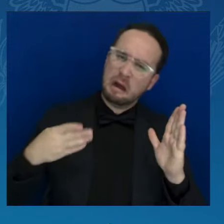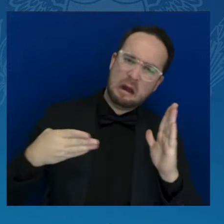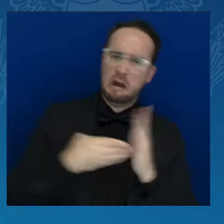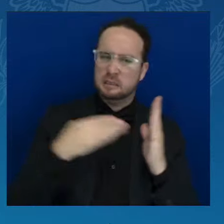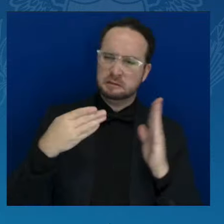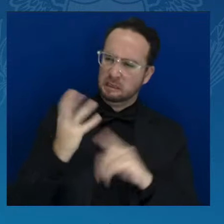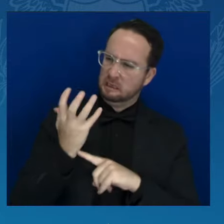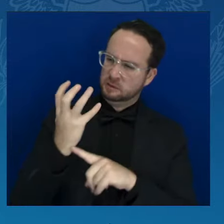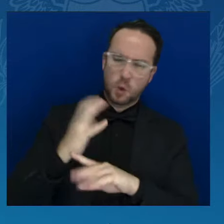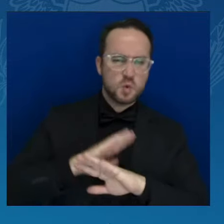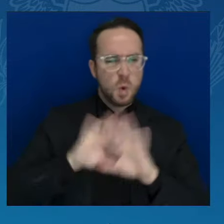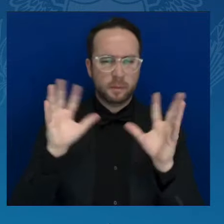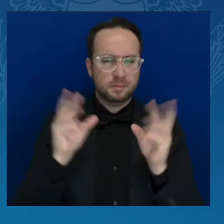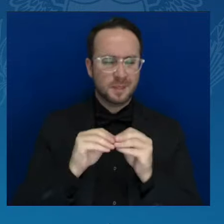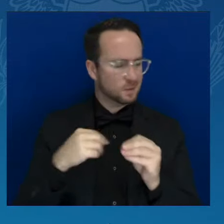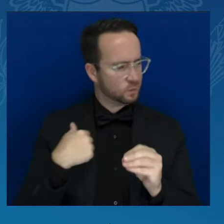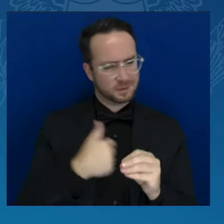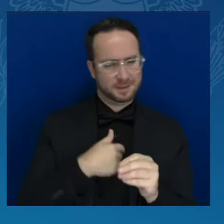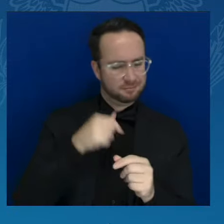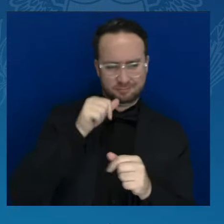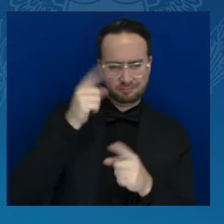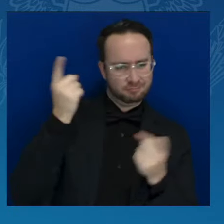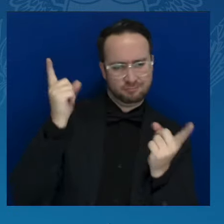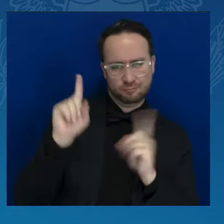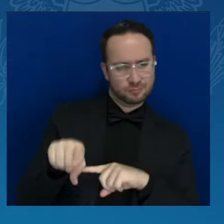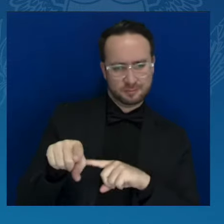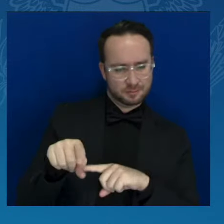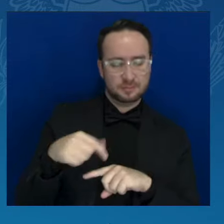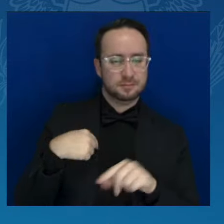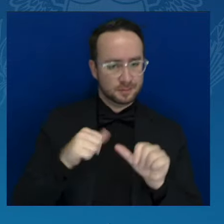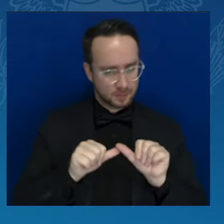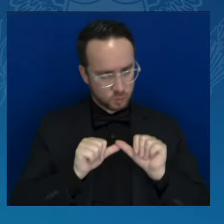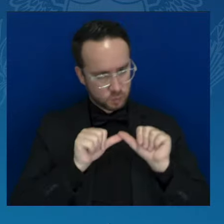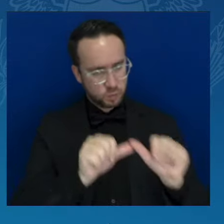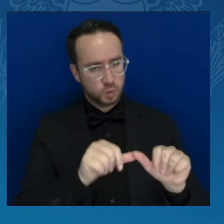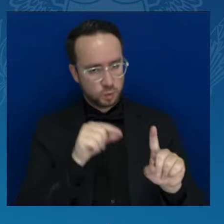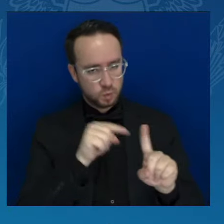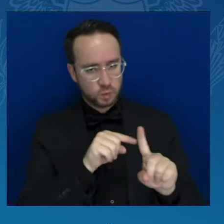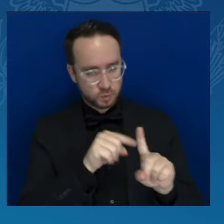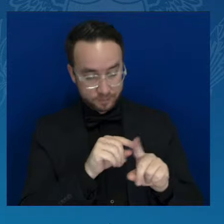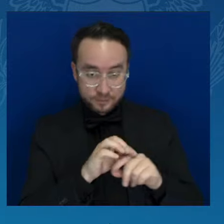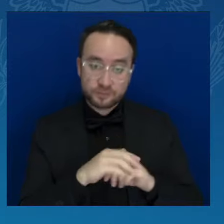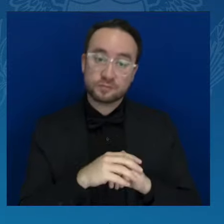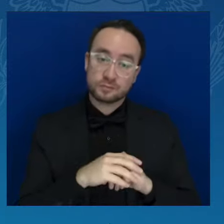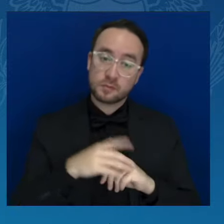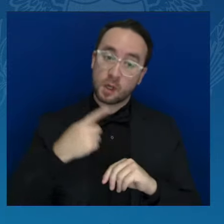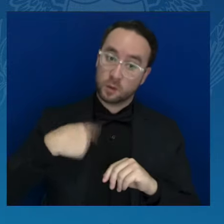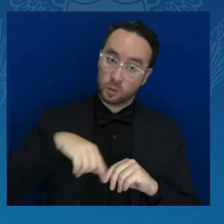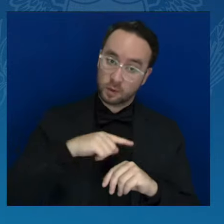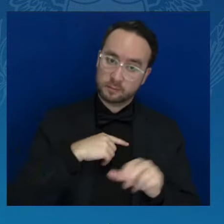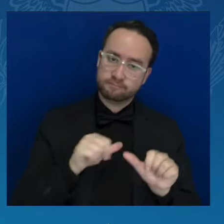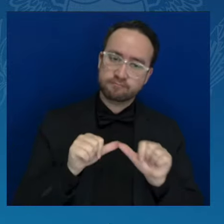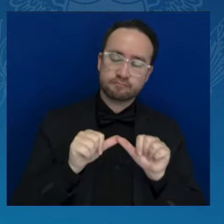ever strategic framework for space diplomacy. We're leading with diplomacy, advancing space policy